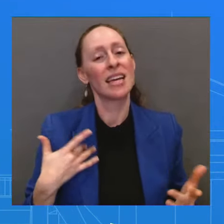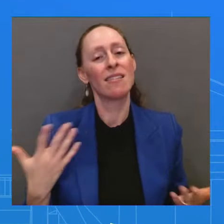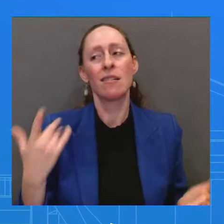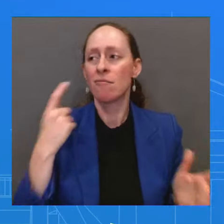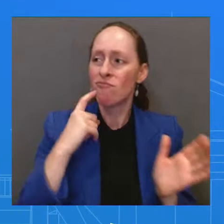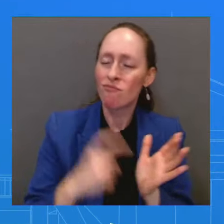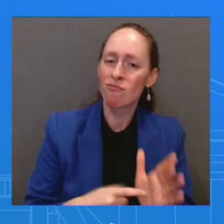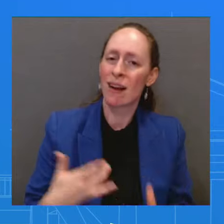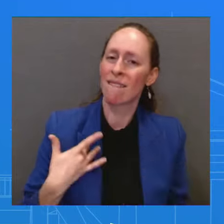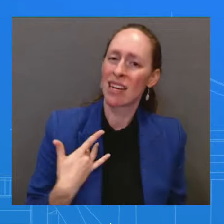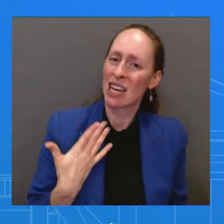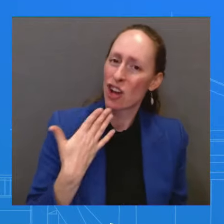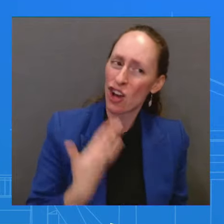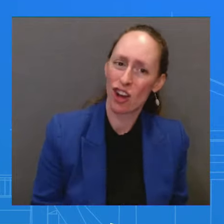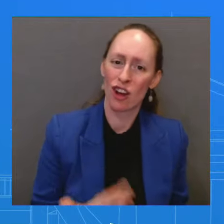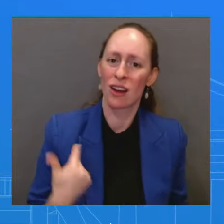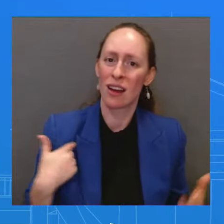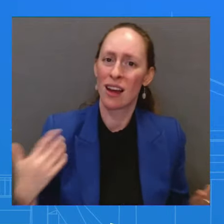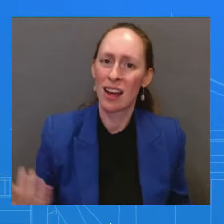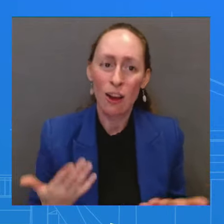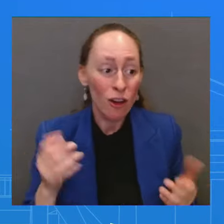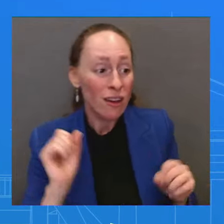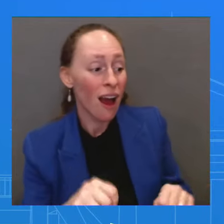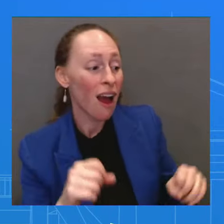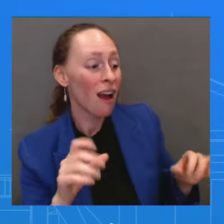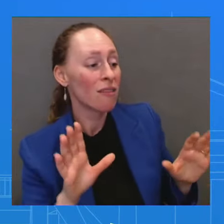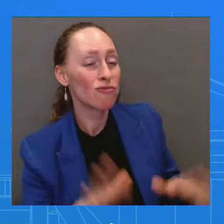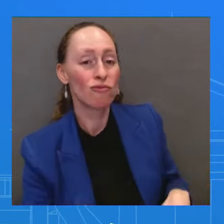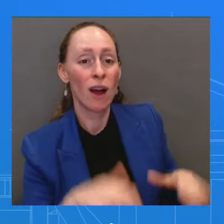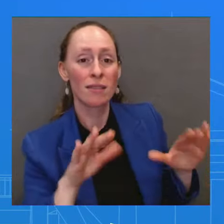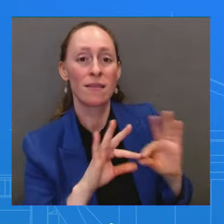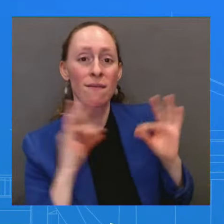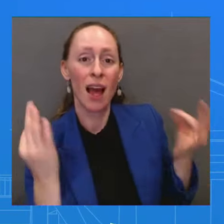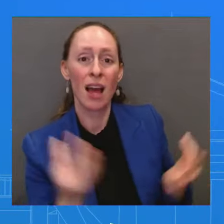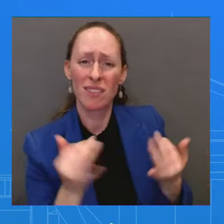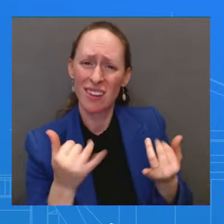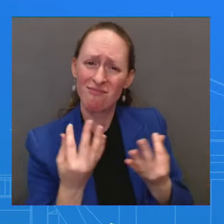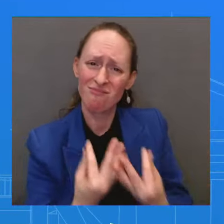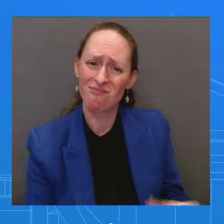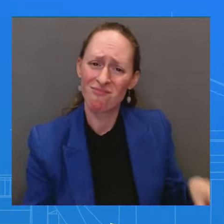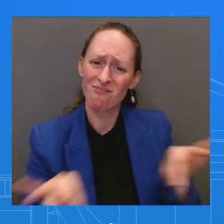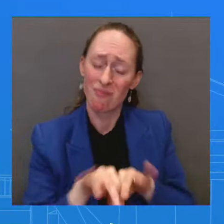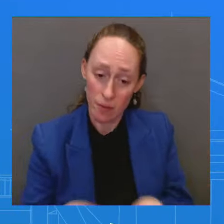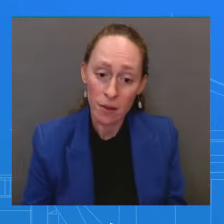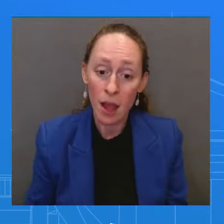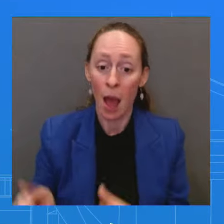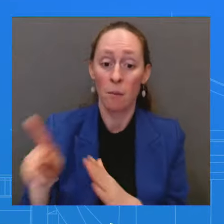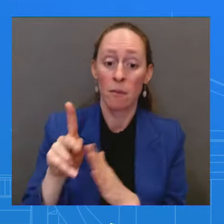from his student debt relief program. Just don't have any policy announcements to make. Go ahead.